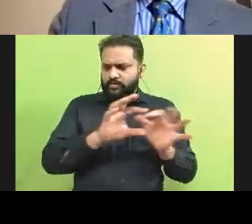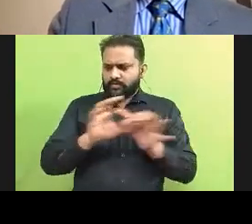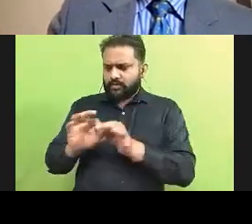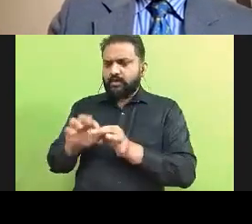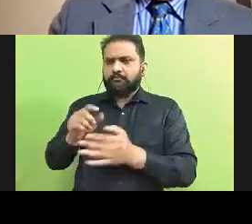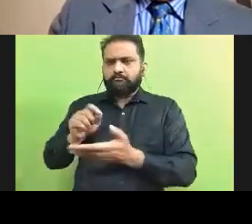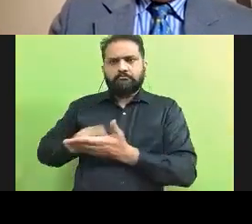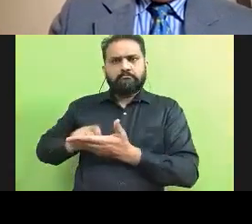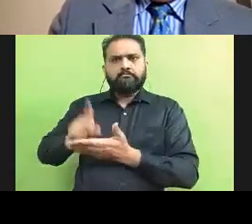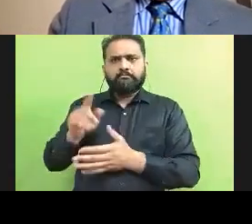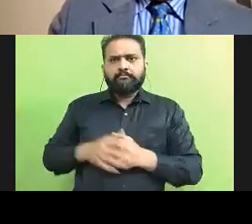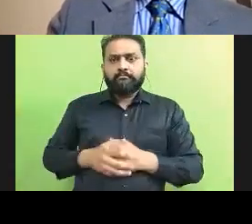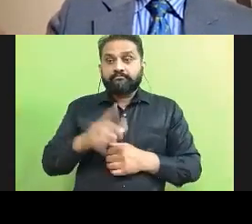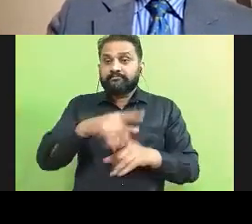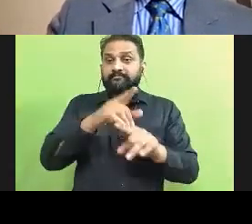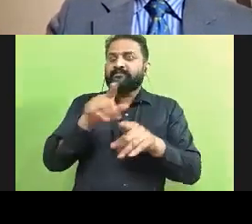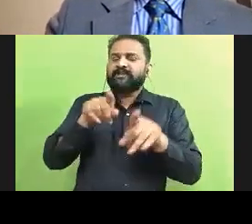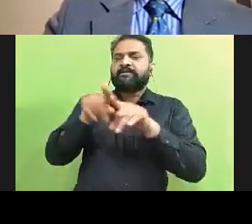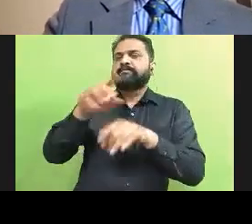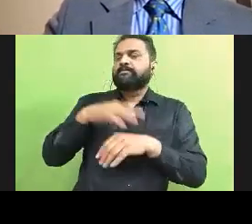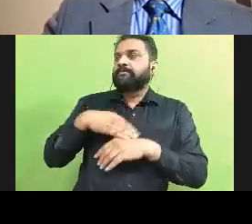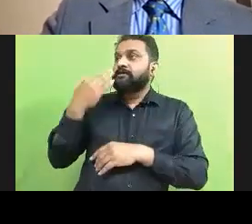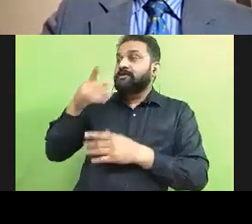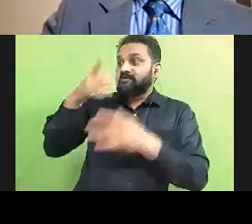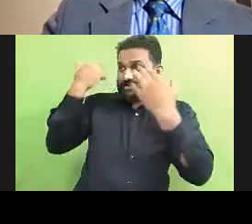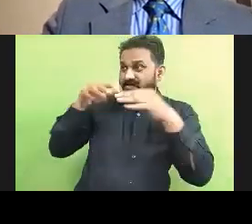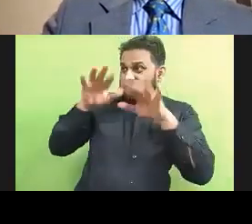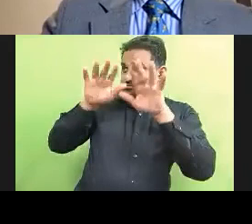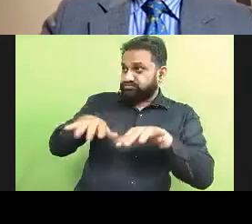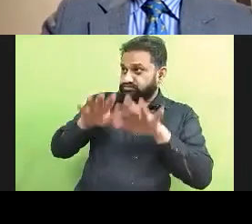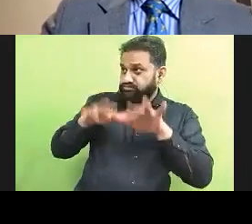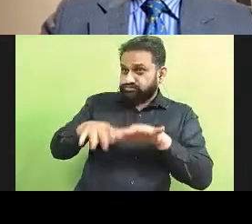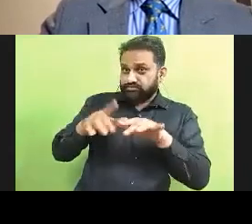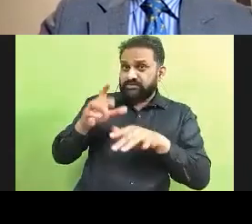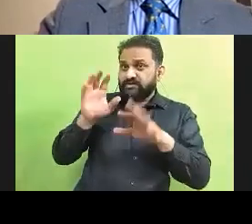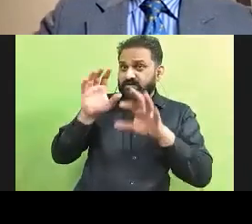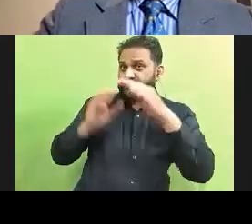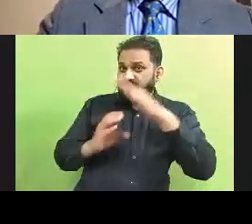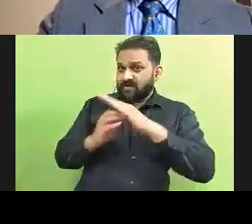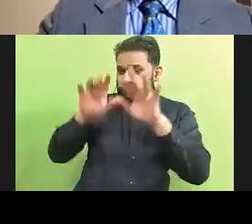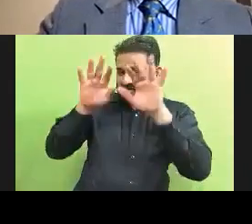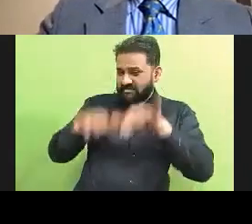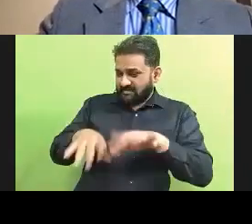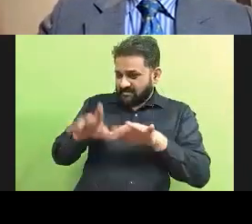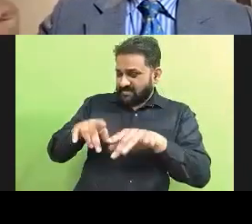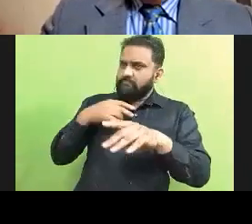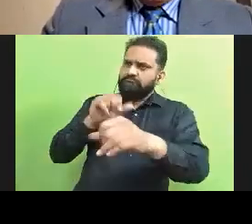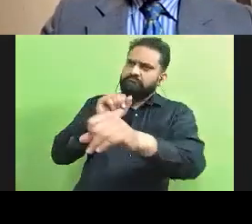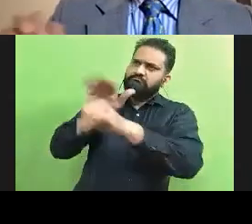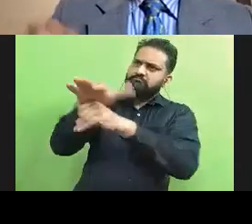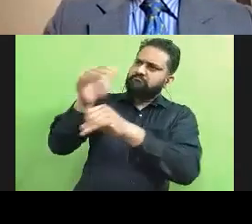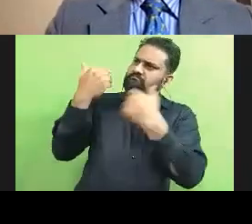on that day the draft of the contract was sent to the other side this is important point